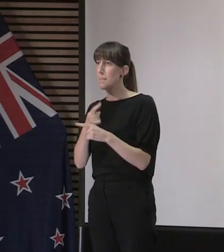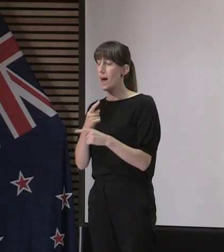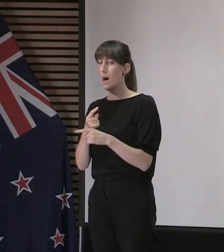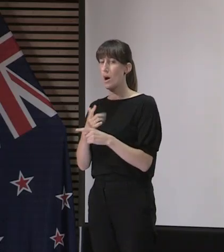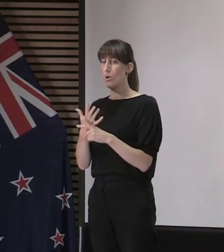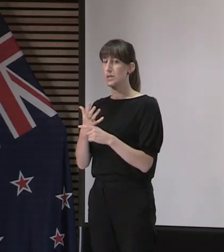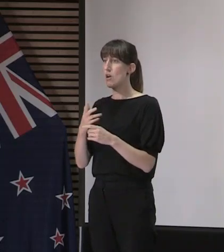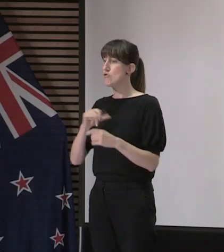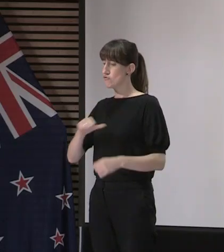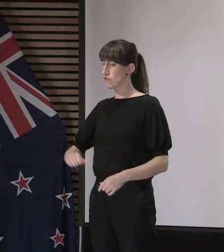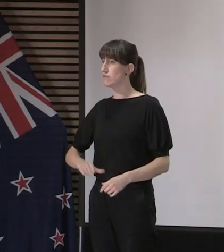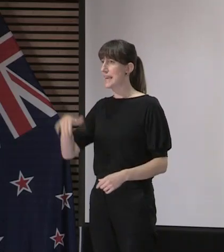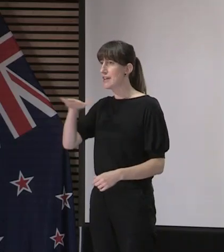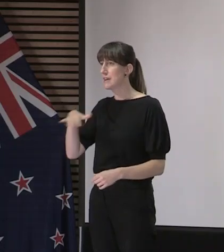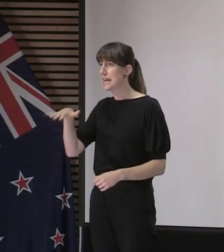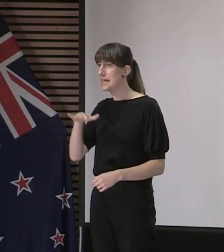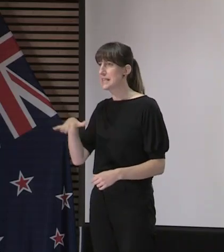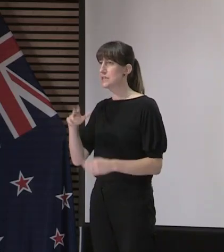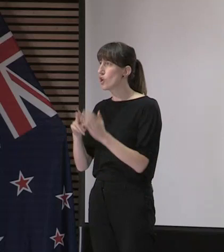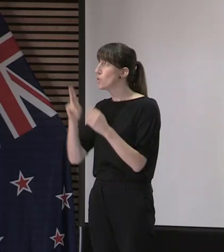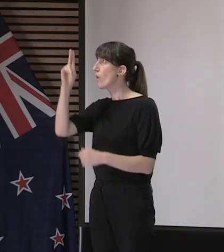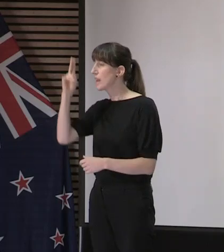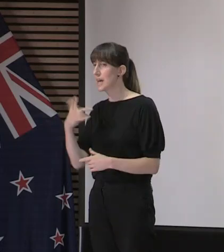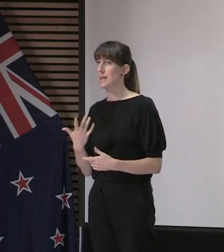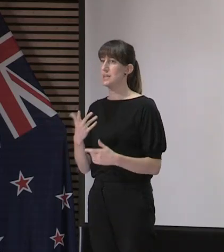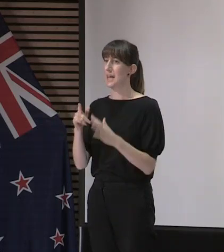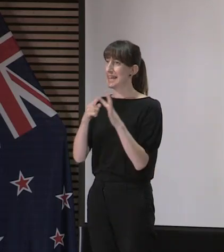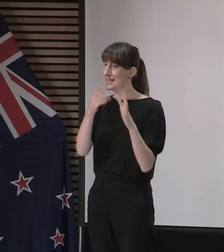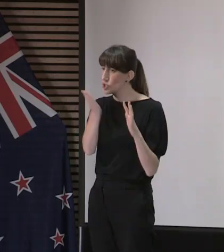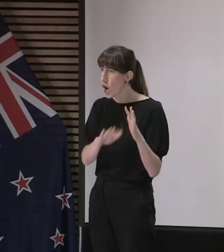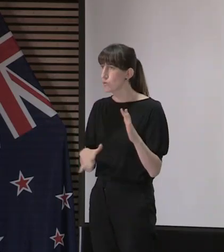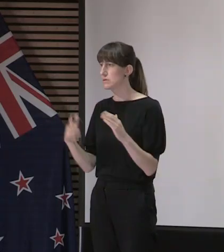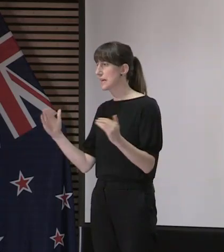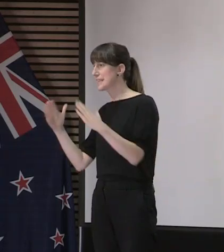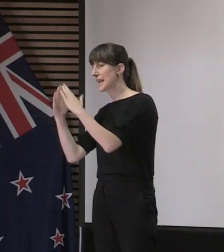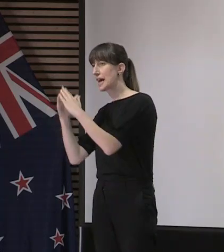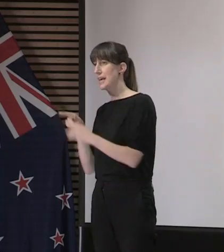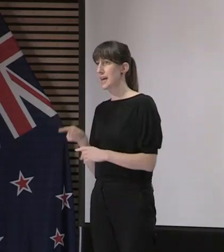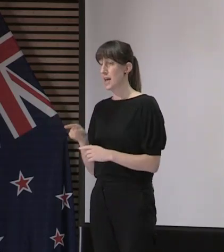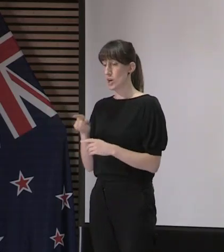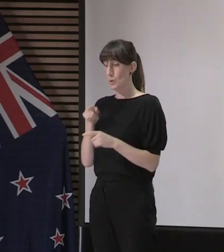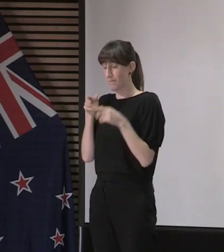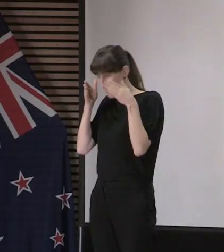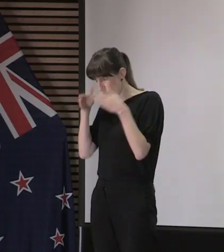testing in rural areas. I